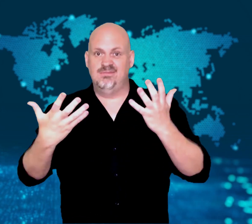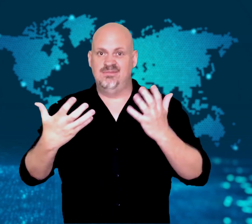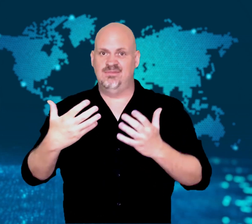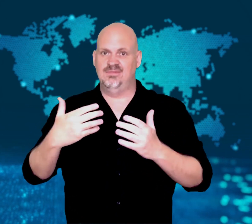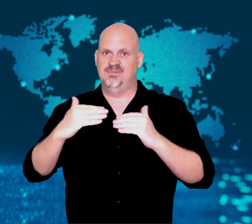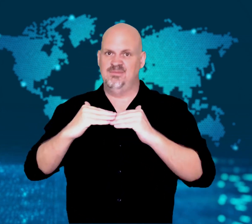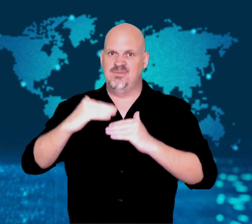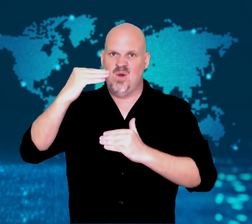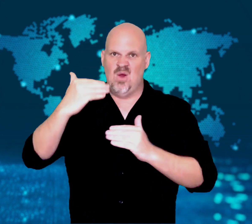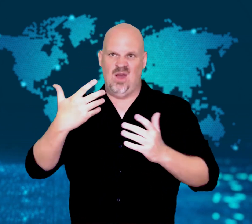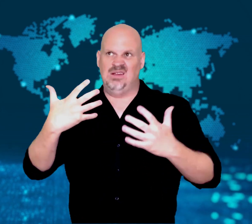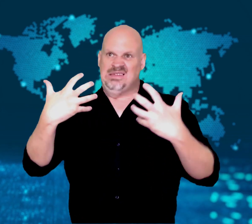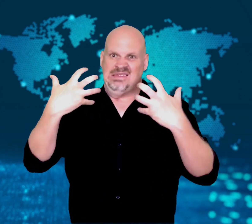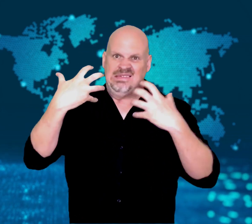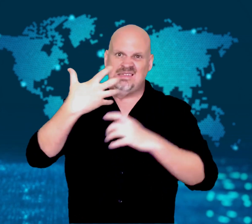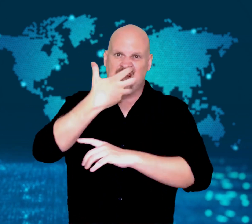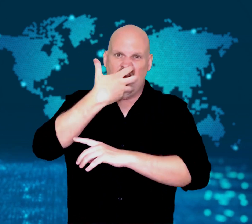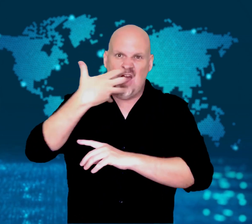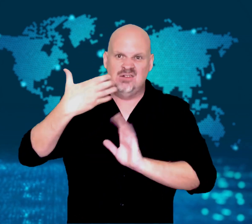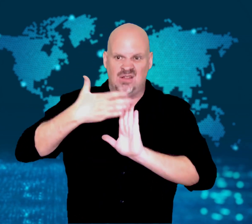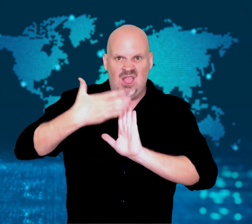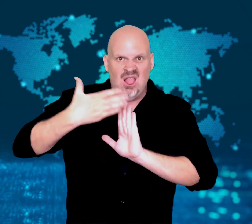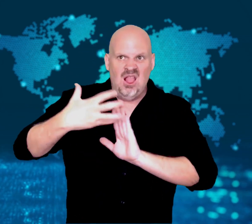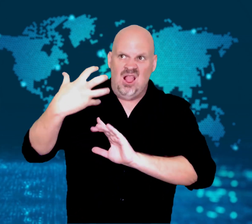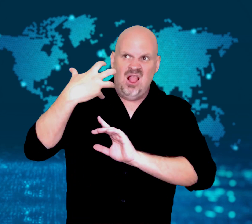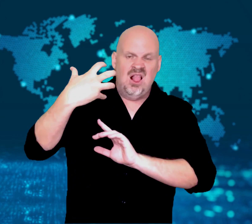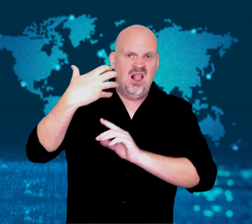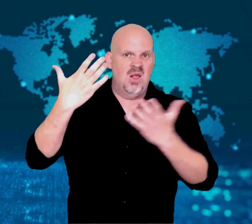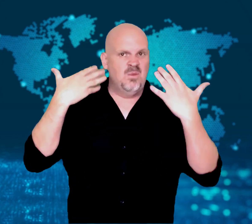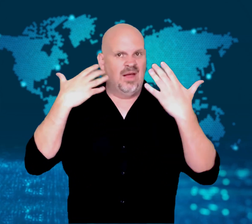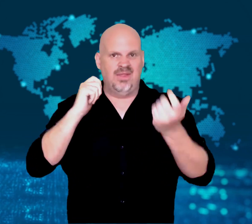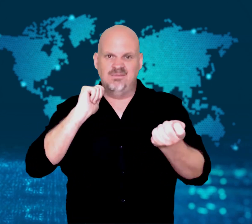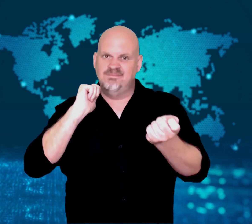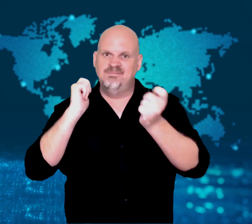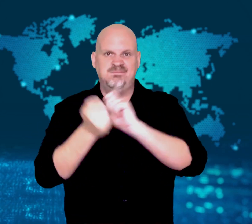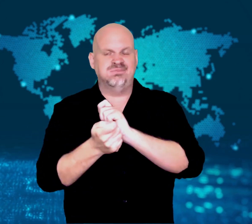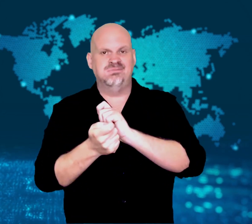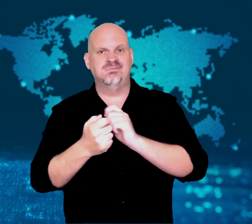and more frequent periods of extreme heat.